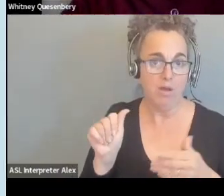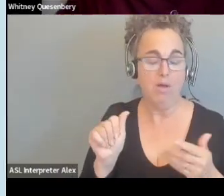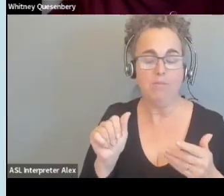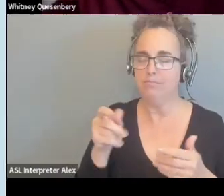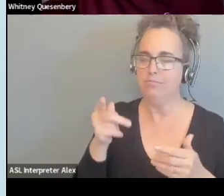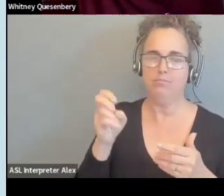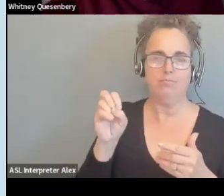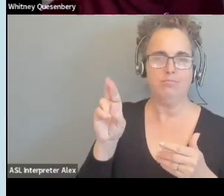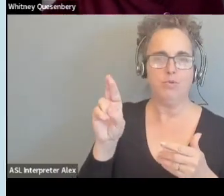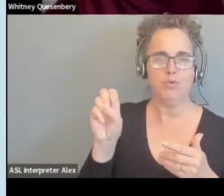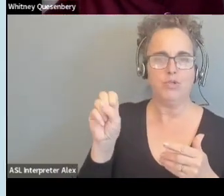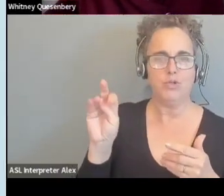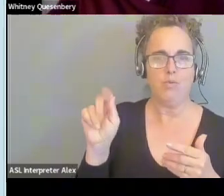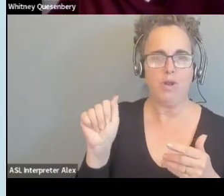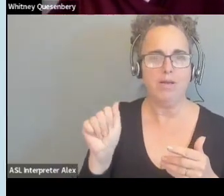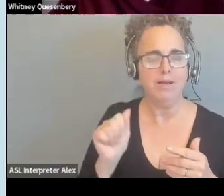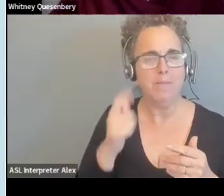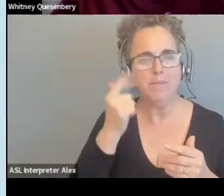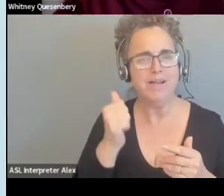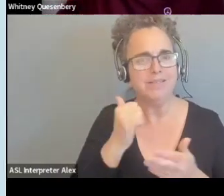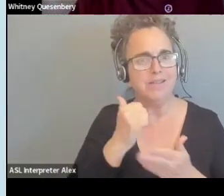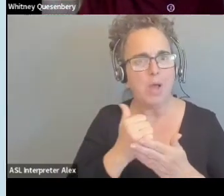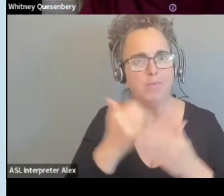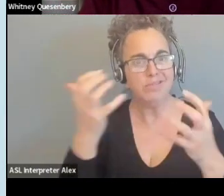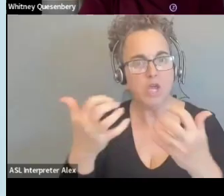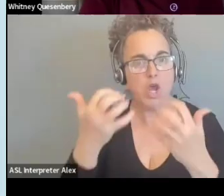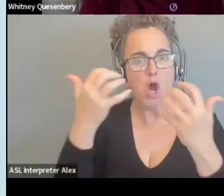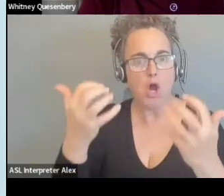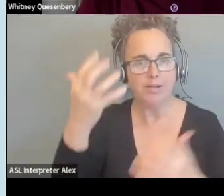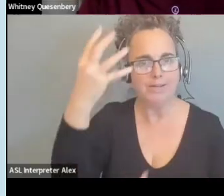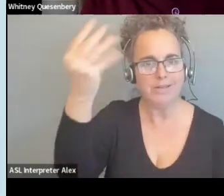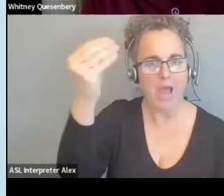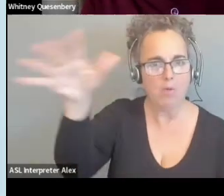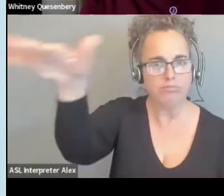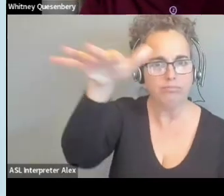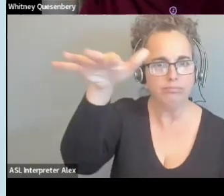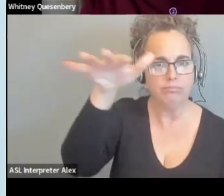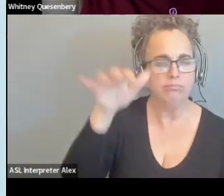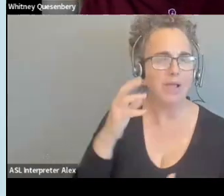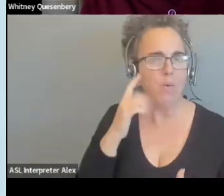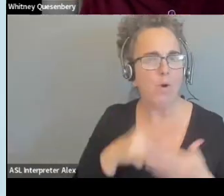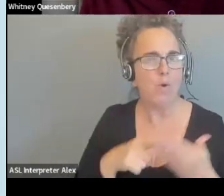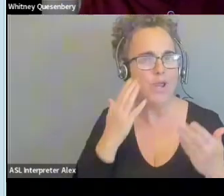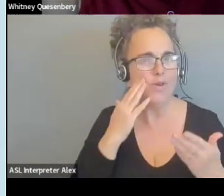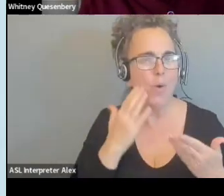the pe the world out there, the audience out there, and what we know in our room, in our circle, in our team